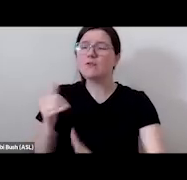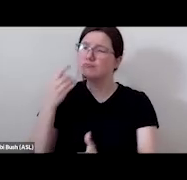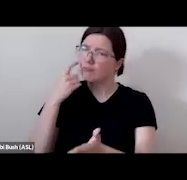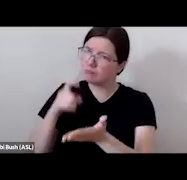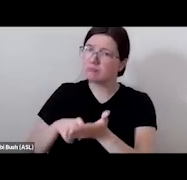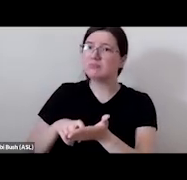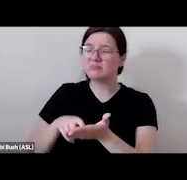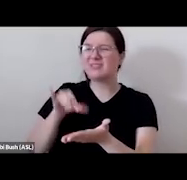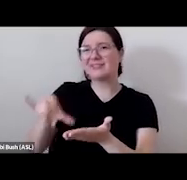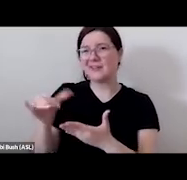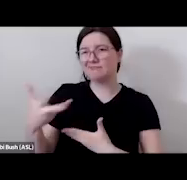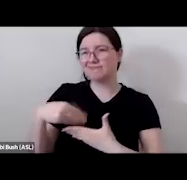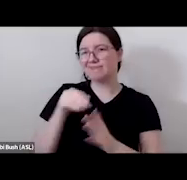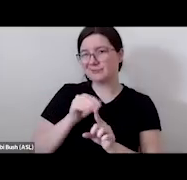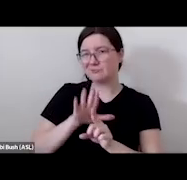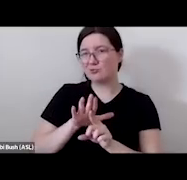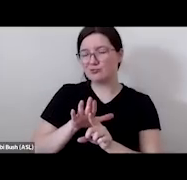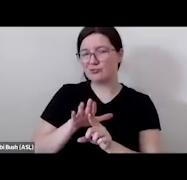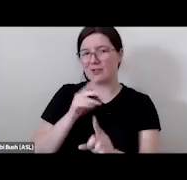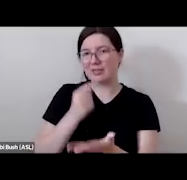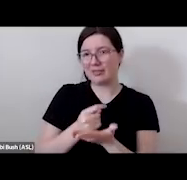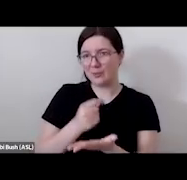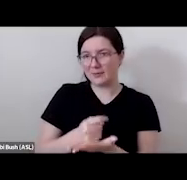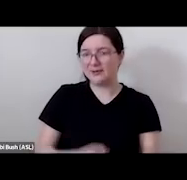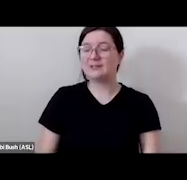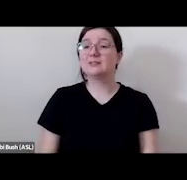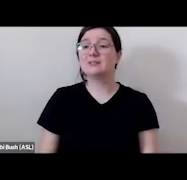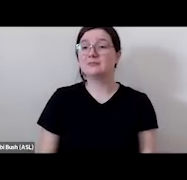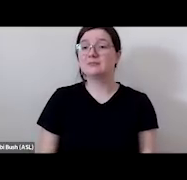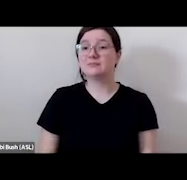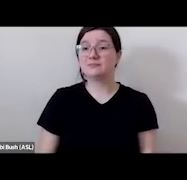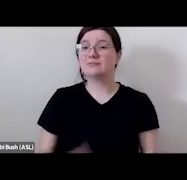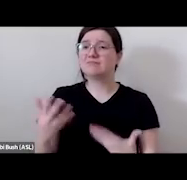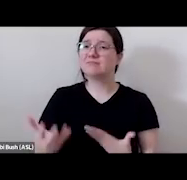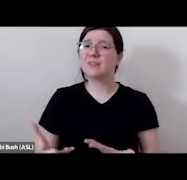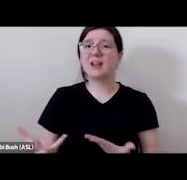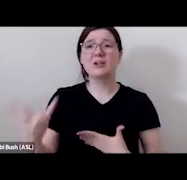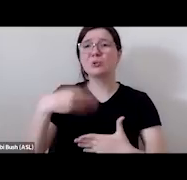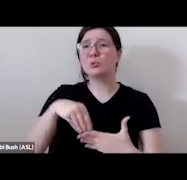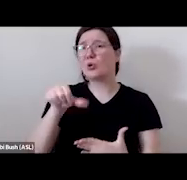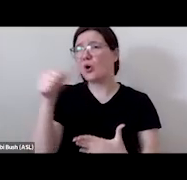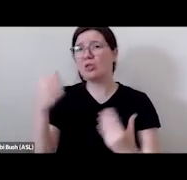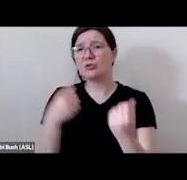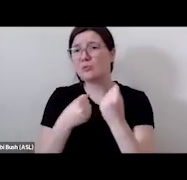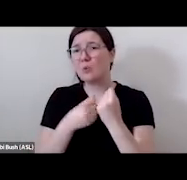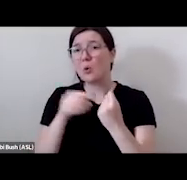as many clinical and natural supports as possible. Engaging advocacy resources